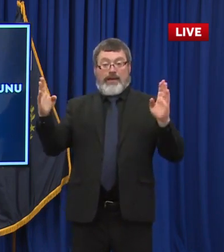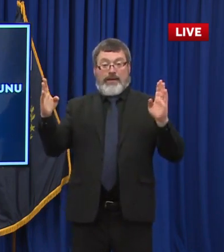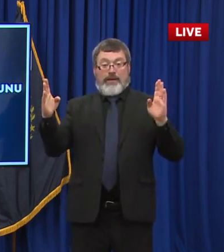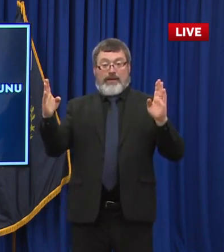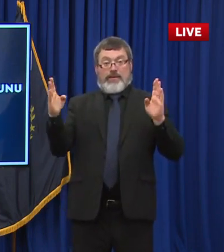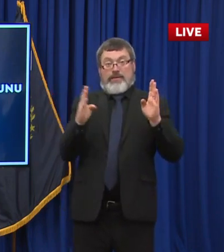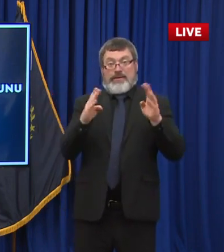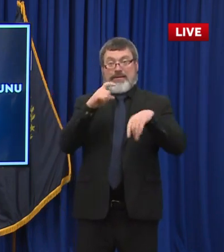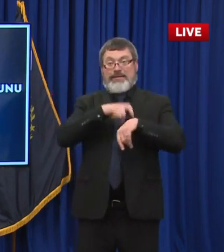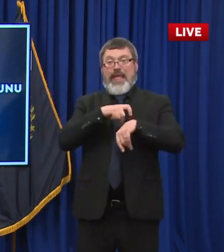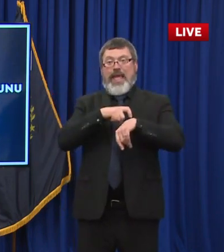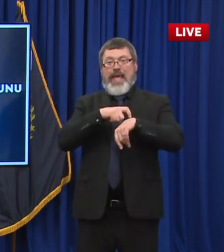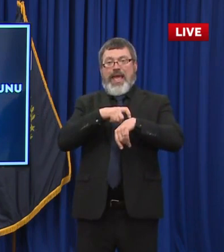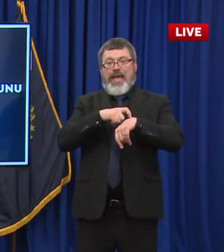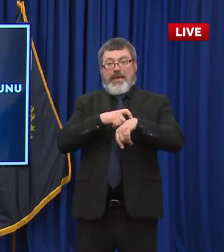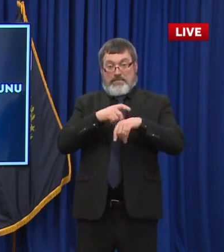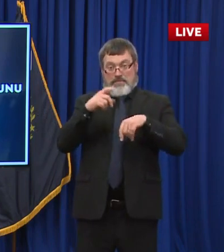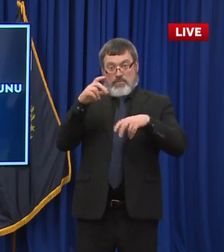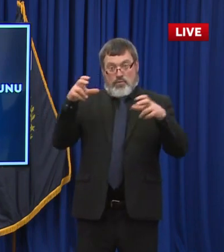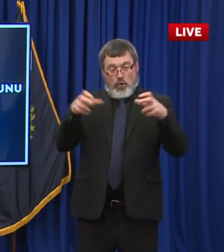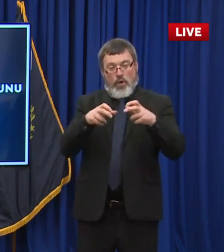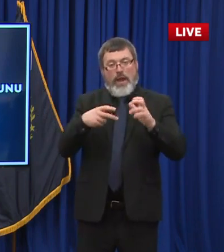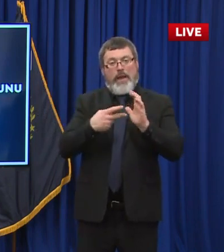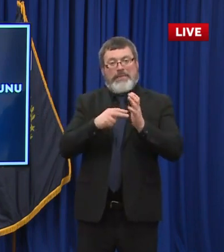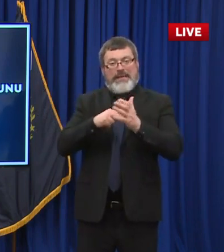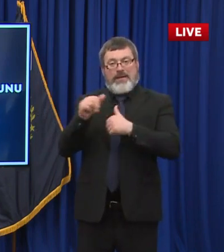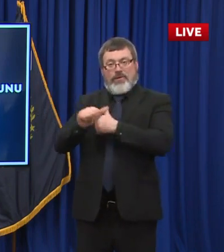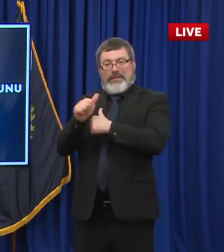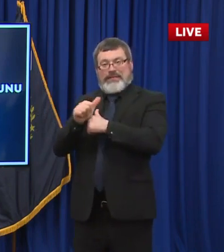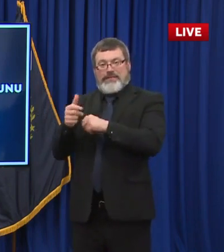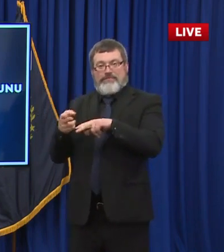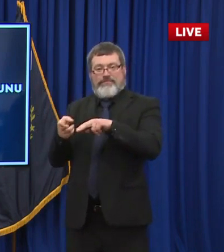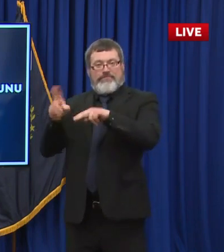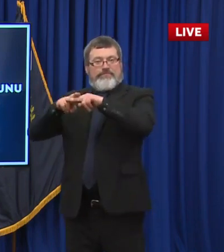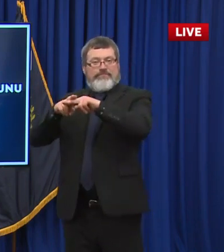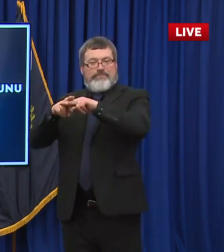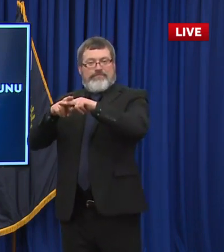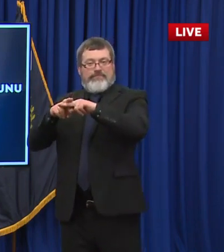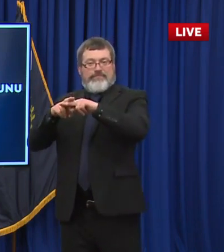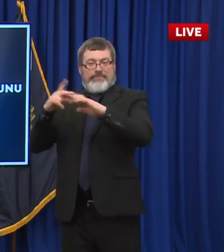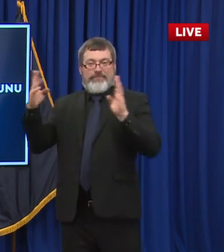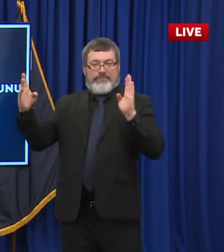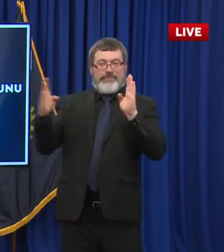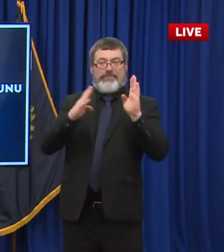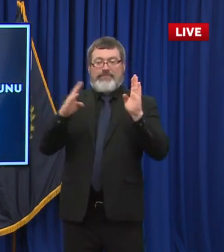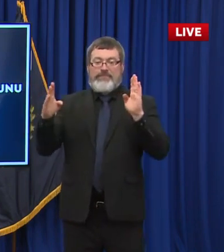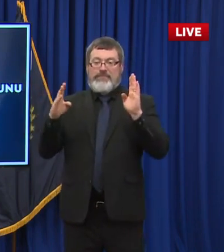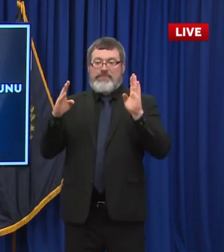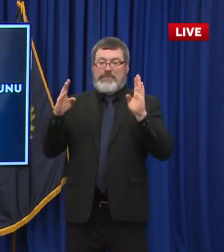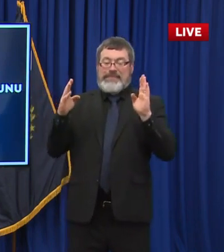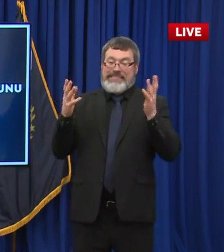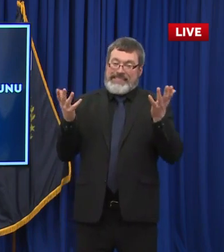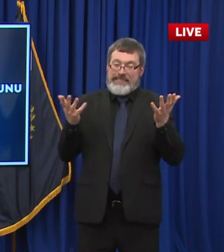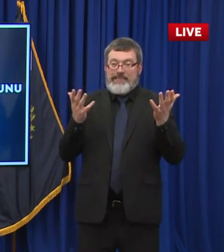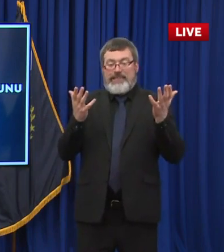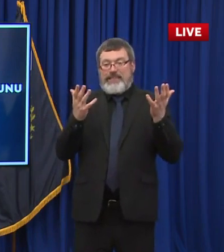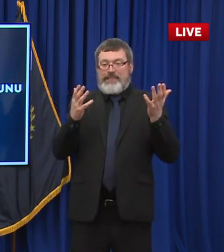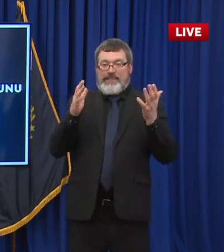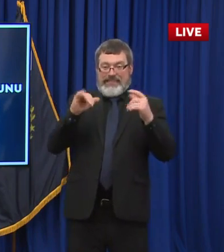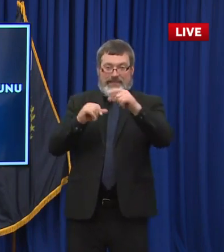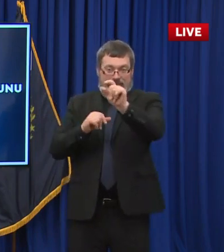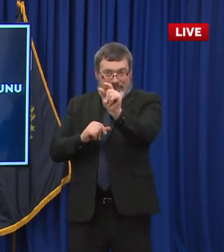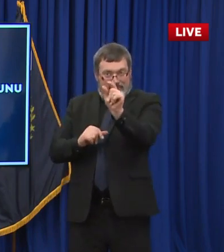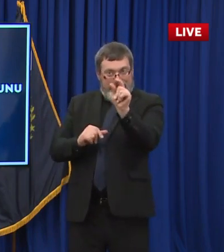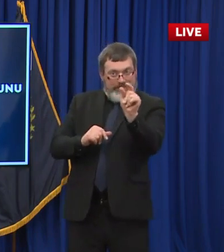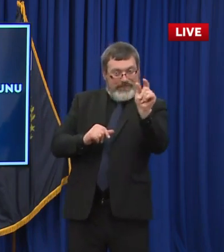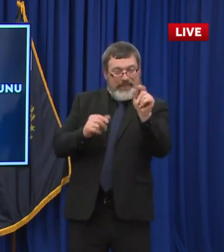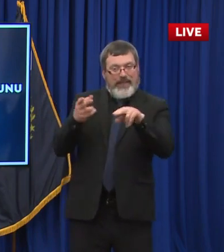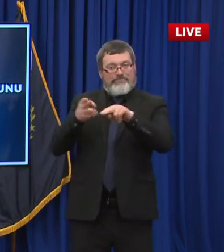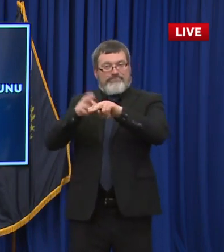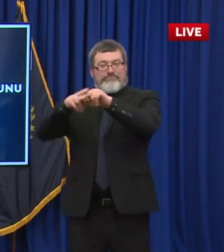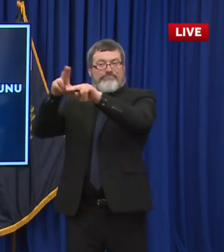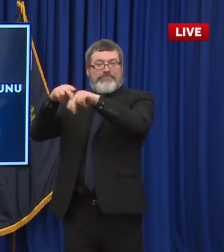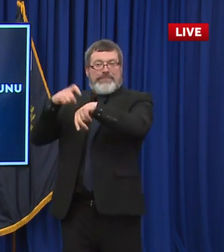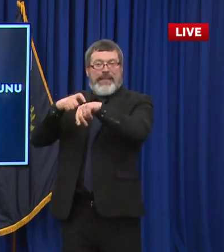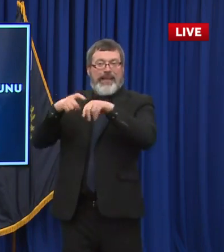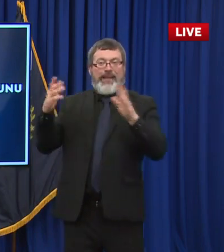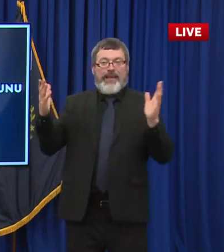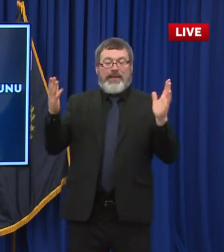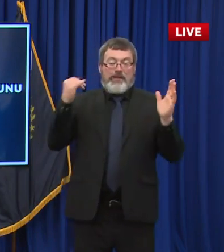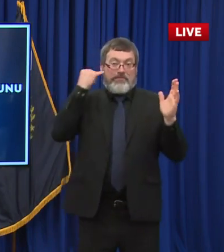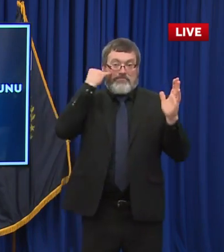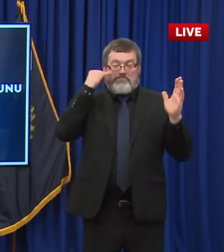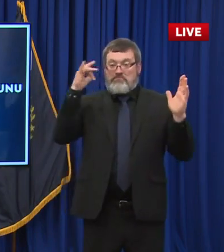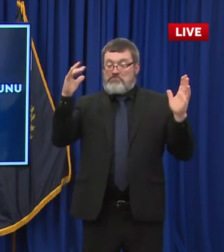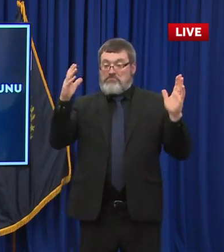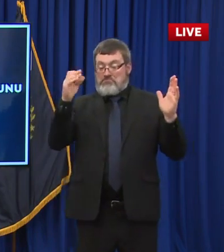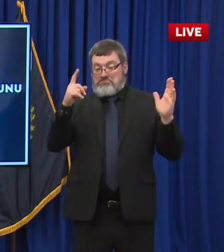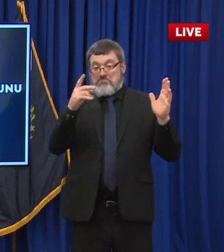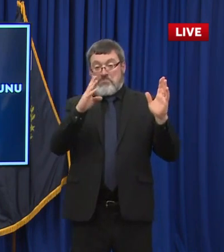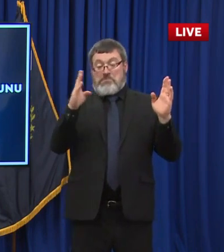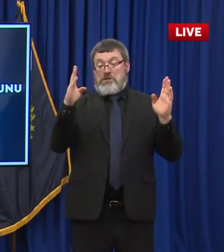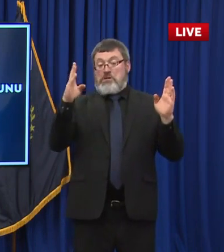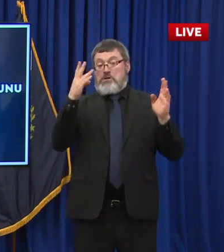WITH EACH STEP DOWN IN QUARANTINE TIME PERIOD, THERE IS SOME INCREASED RISK IN A PERSON WITH COVID-19 SPREADING IT TO OTHERS, BUT THAT RISK IS RELATIVELY MINIMAL WHEN YOU TALK